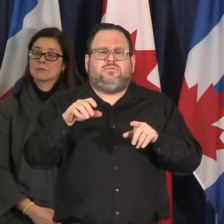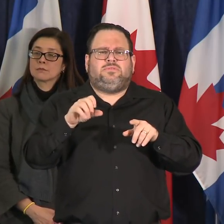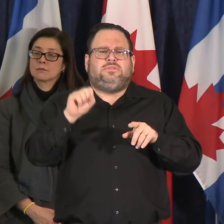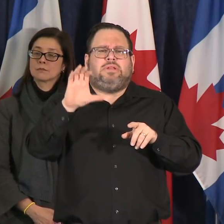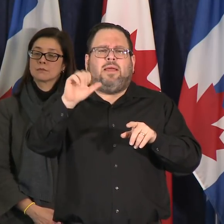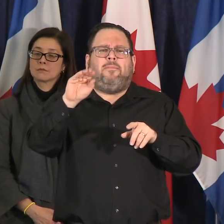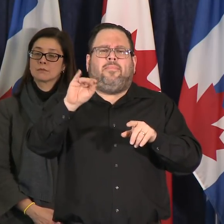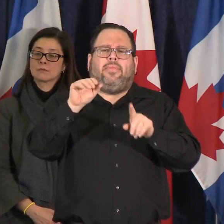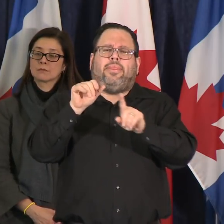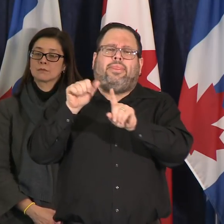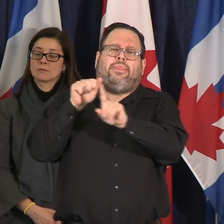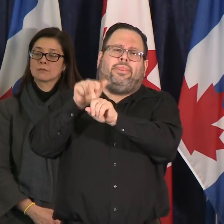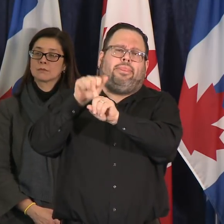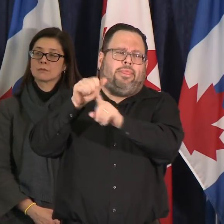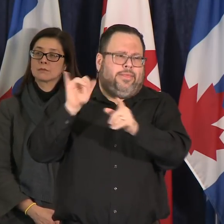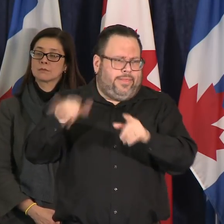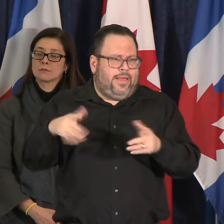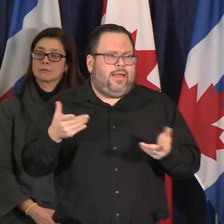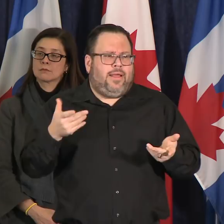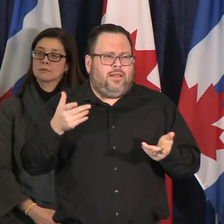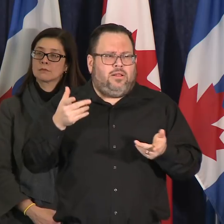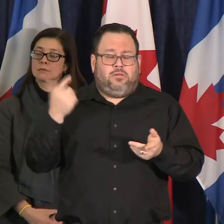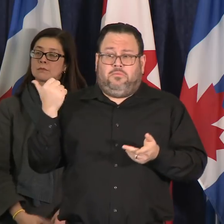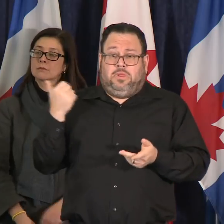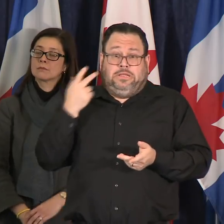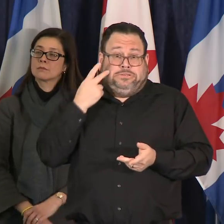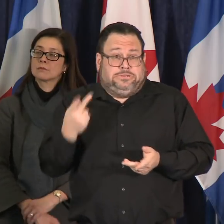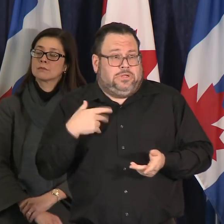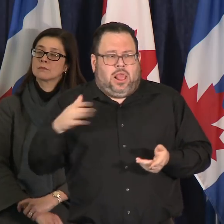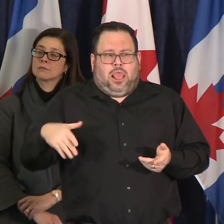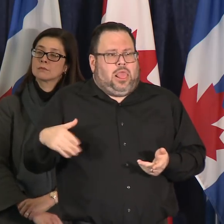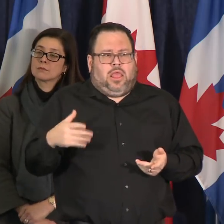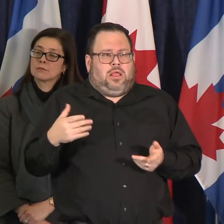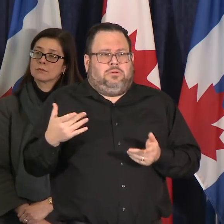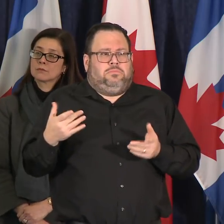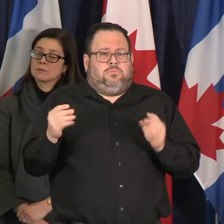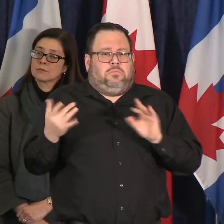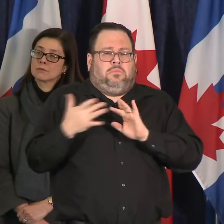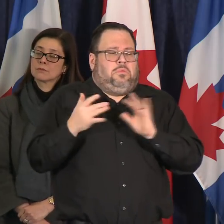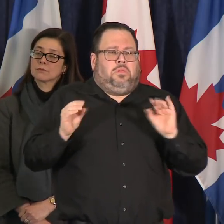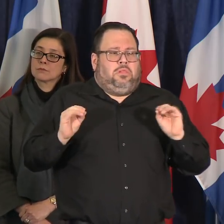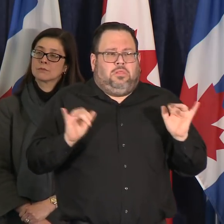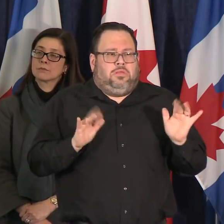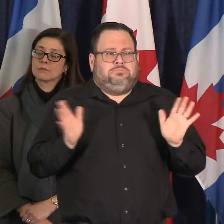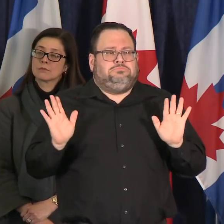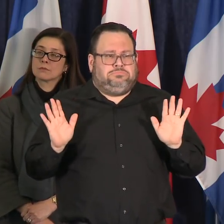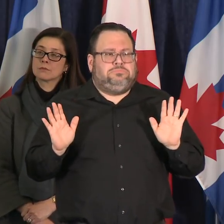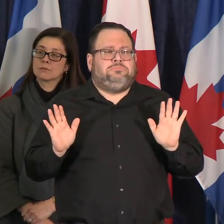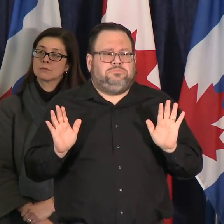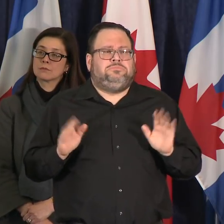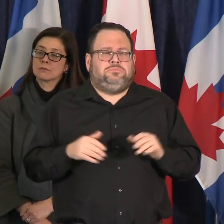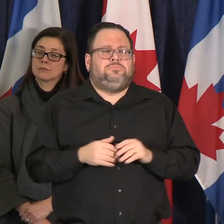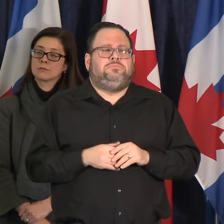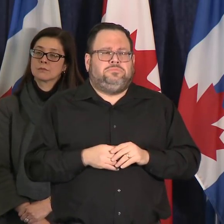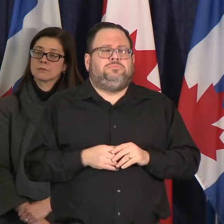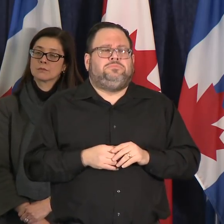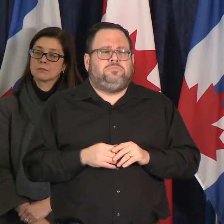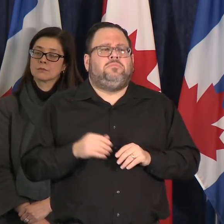seen this myself nor of I nor have I been contacted myself I became aware yesterday and one of the one of the business cycle briefings in the